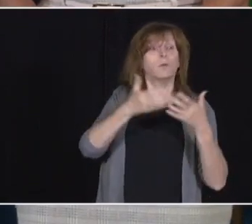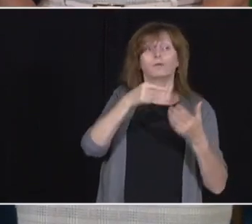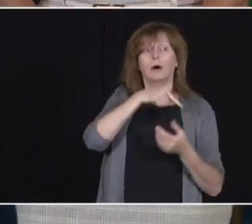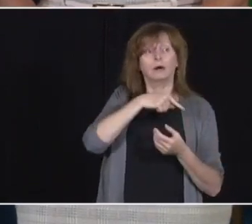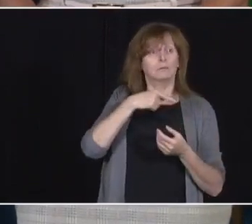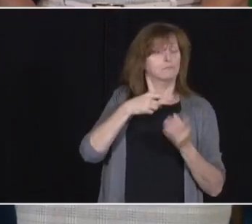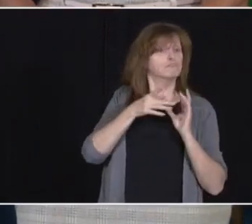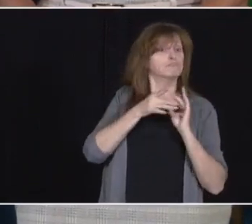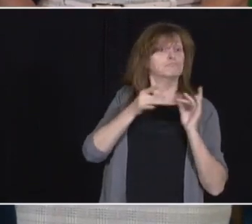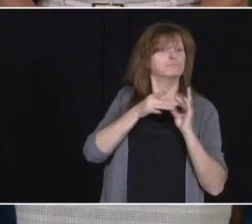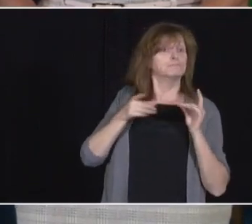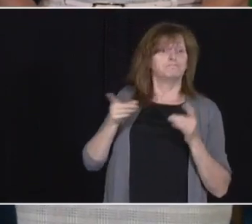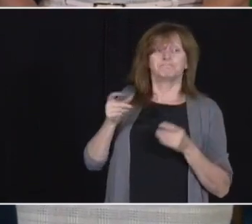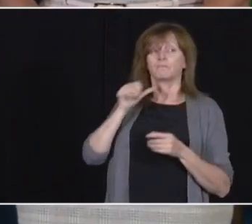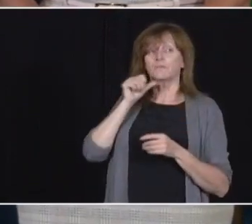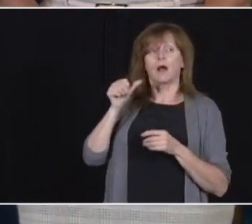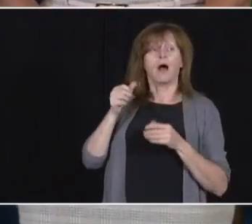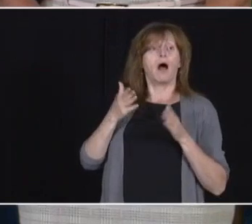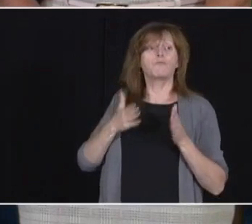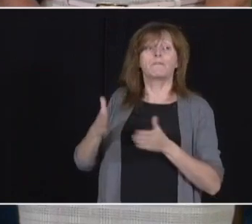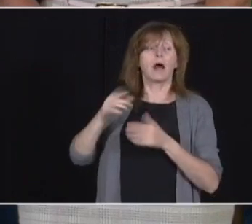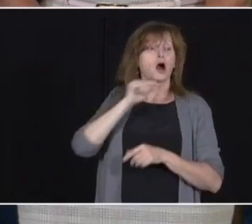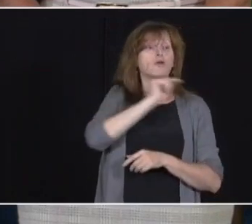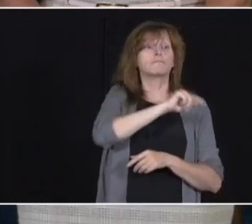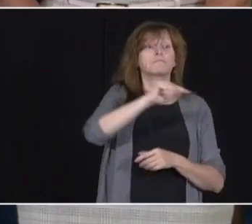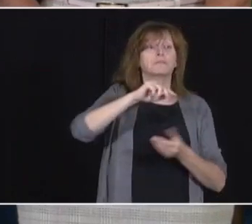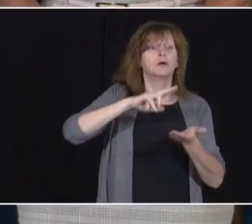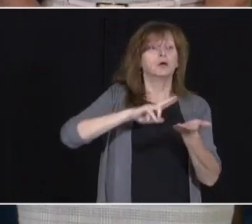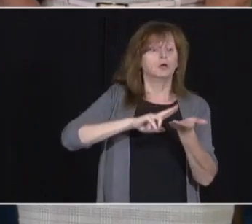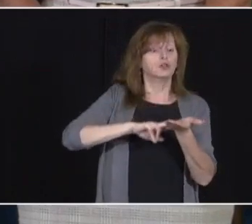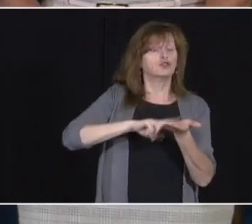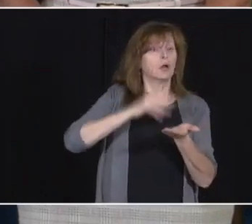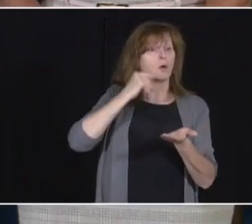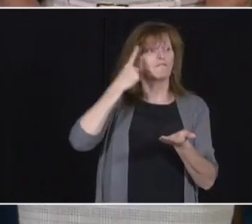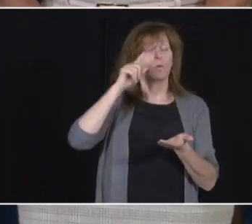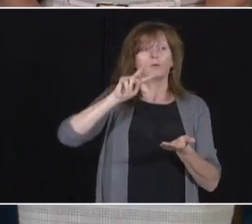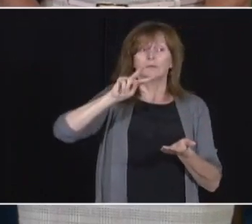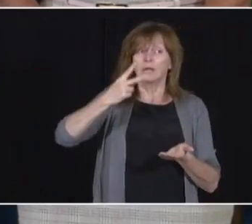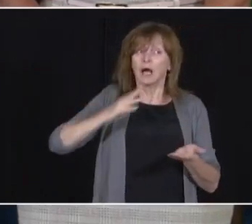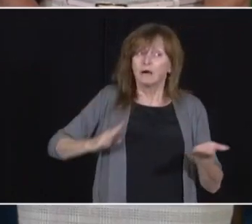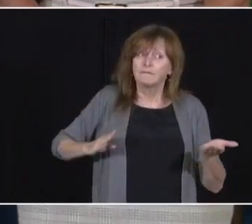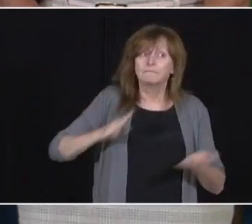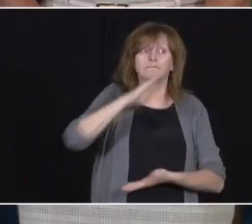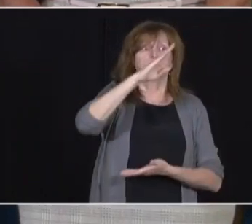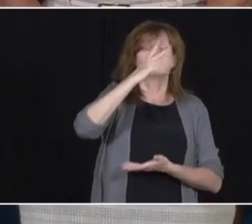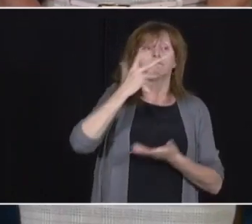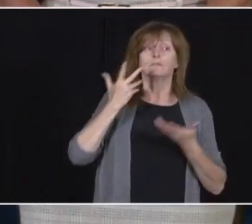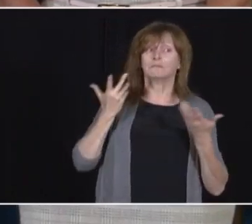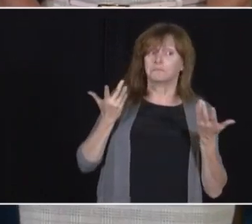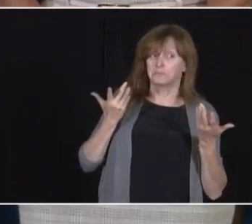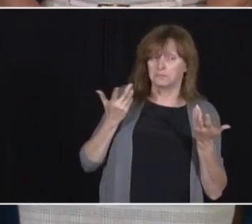I just have a question about long-term care. So, the Ontario long-term care Association has said that your government is not really preparing